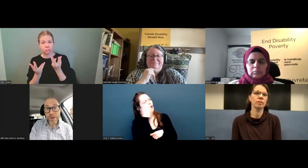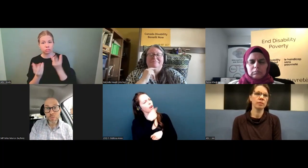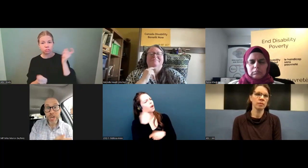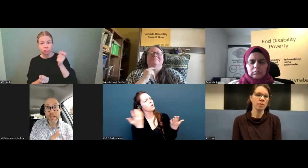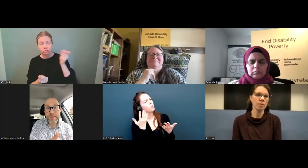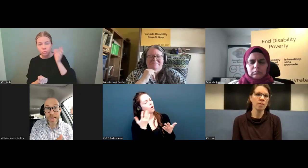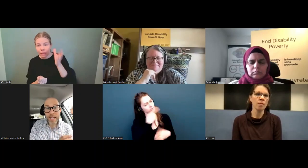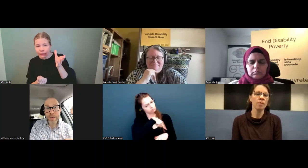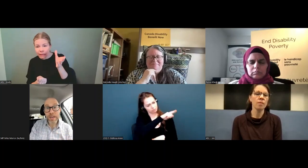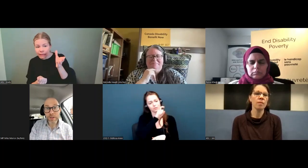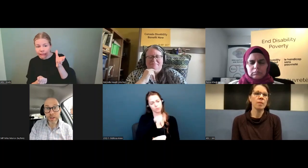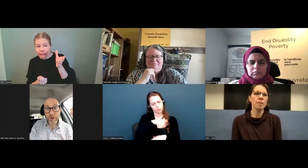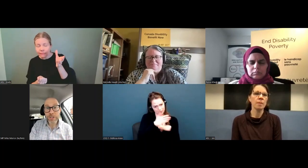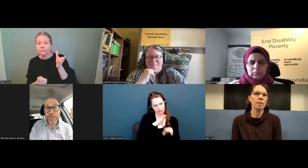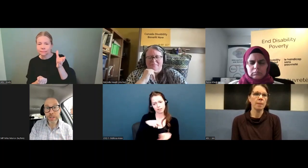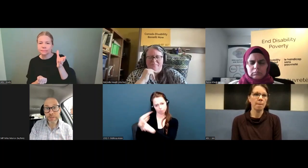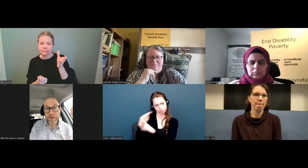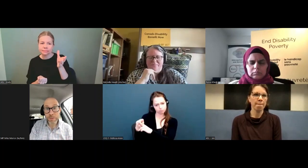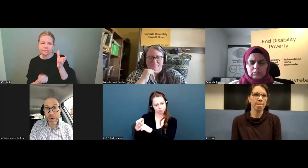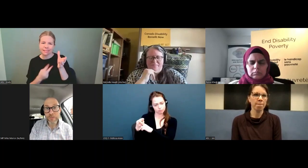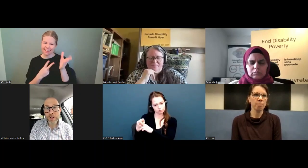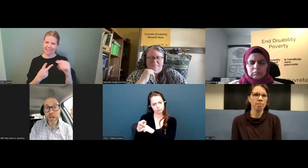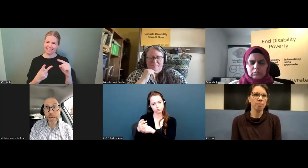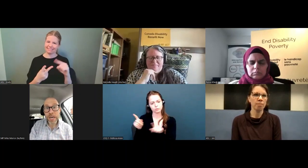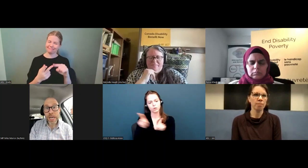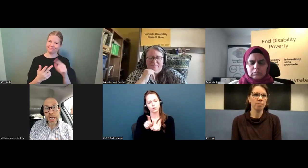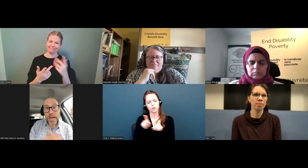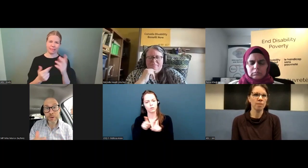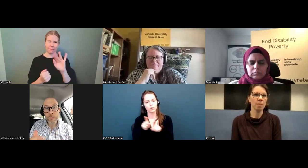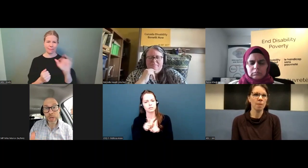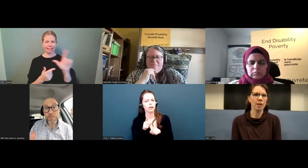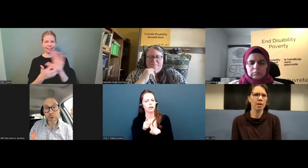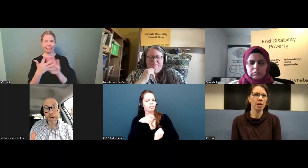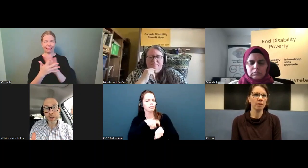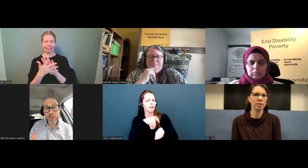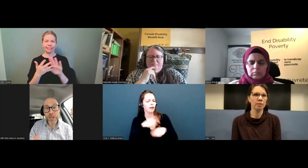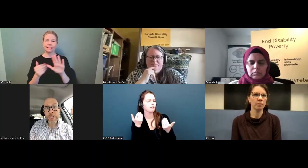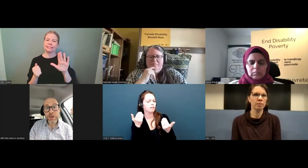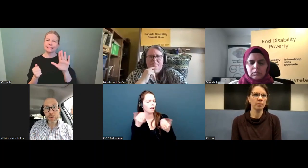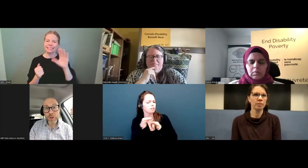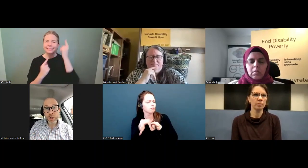WE NEED TO TAKE INTO CONSIDERATION THE OFFICIAL POVERTY LINE AS WE PUSH TO ENSURE THAT THE